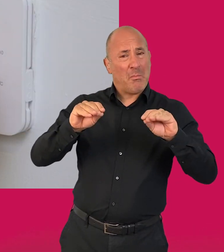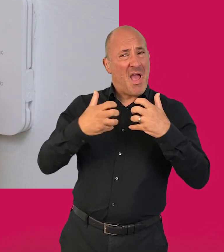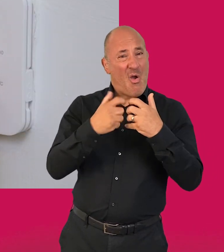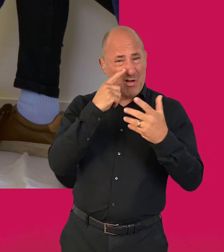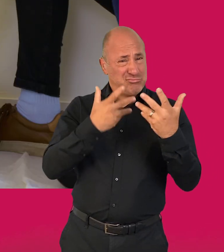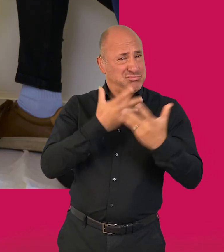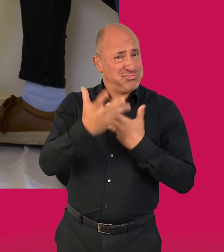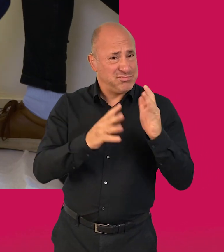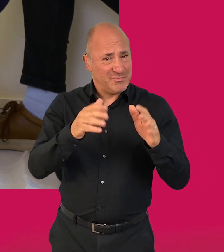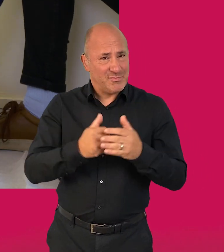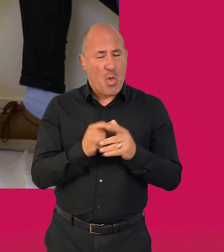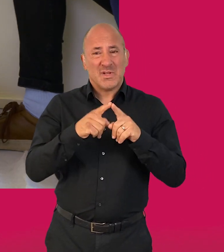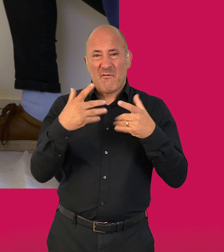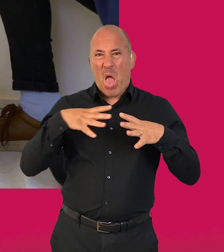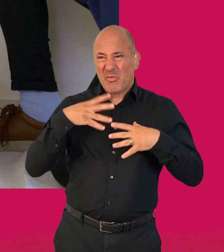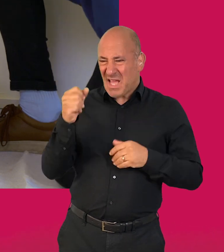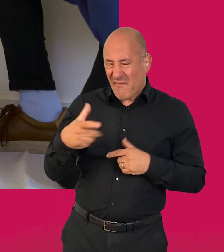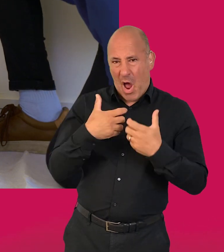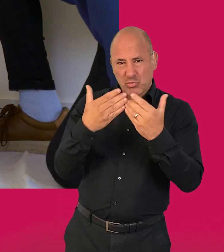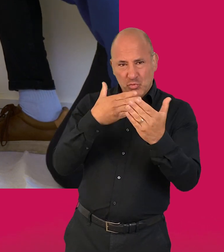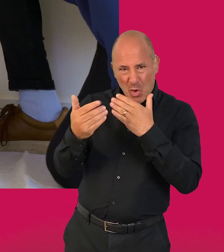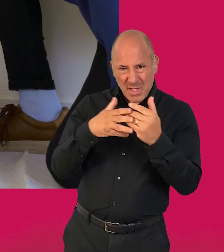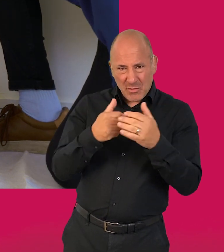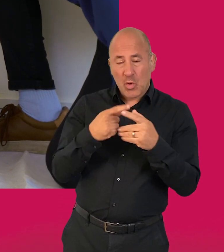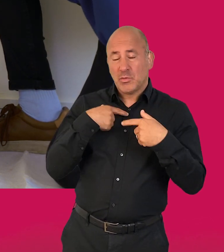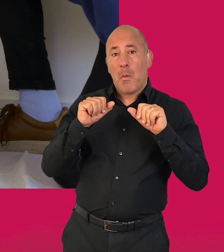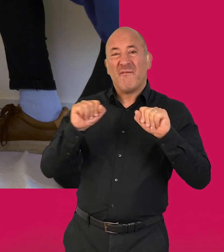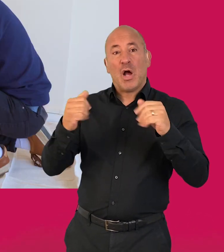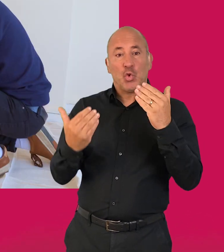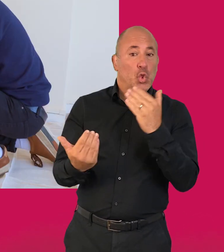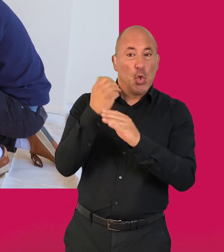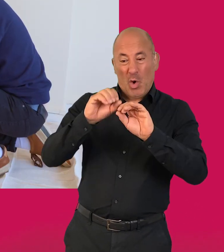And we show you how to deal with any existing mould and how to prevent new mould growth.